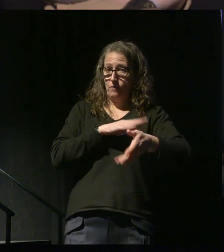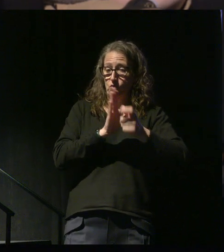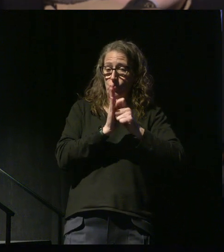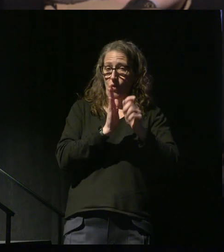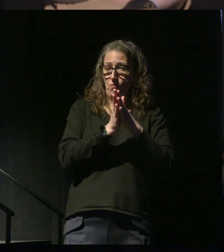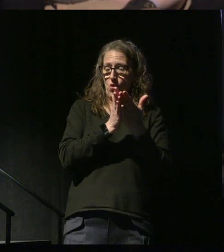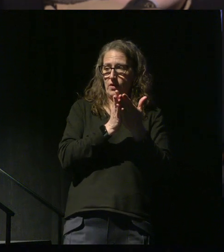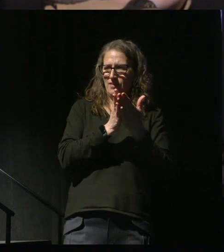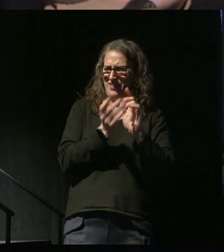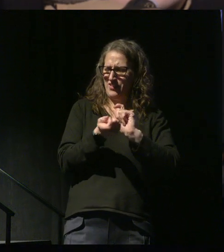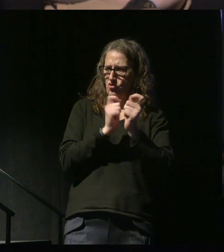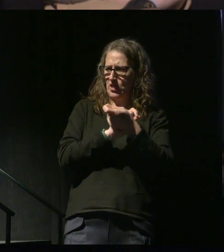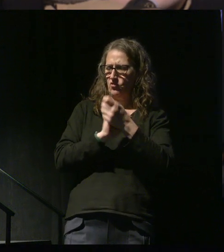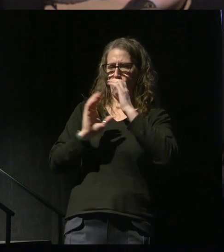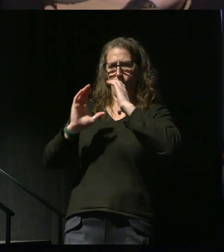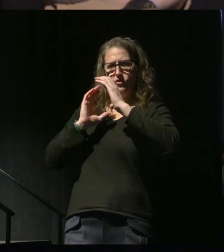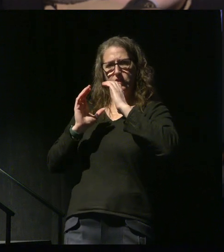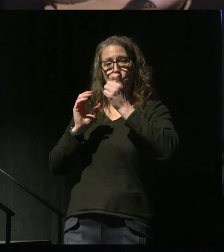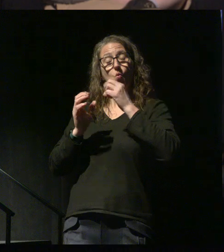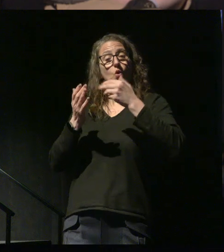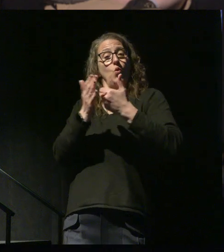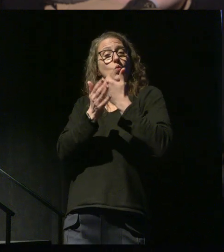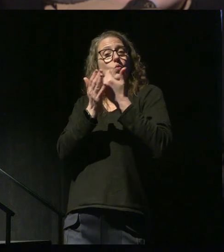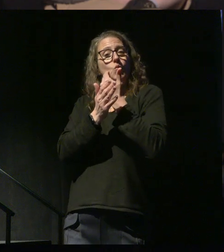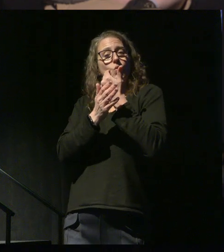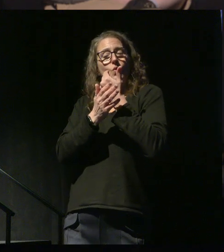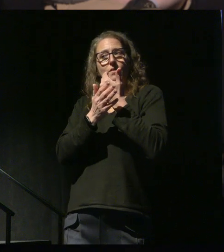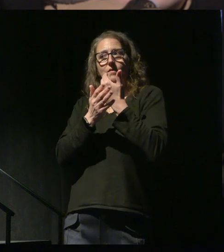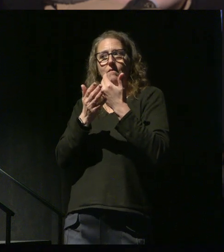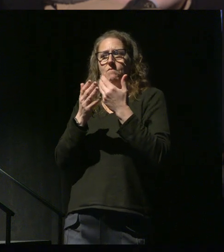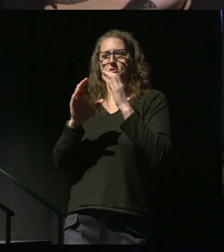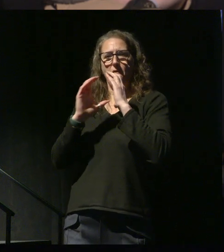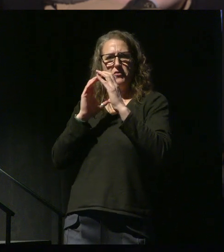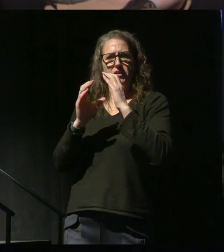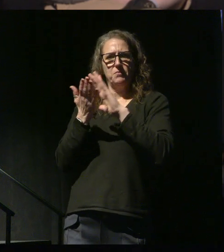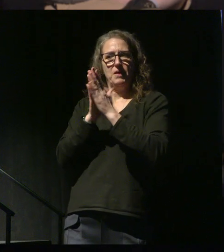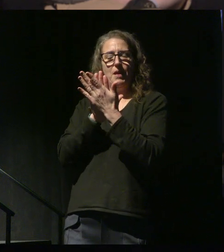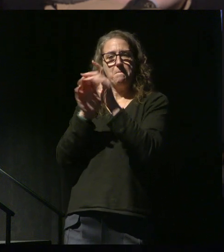in surprising ways. In my case, my brother read a pre-pub version